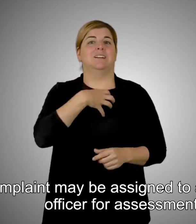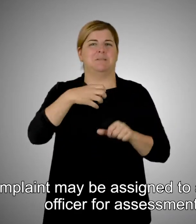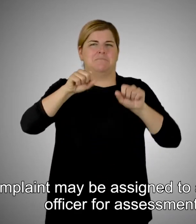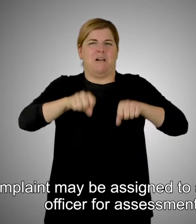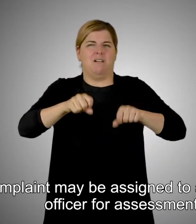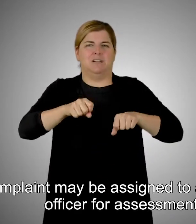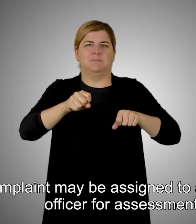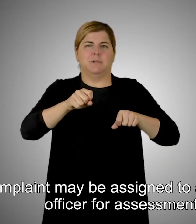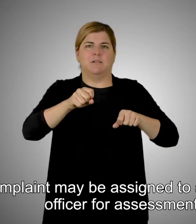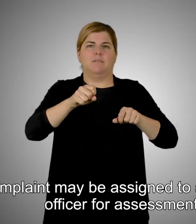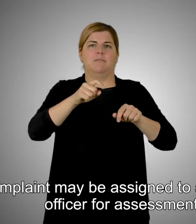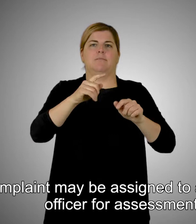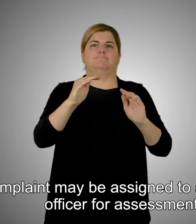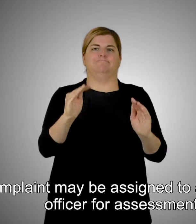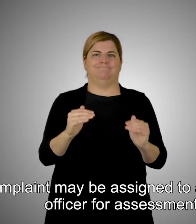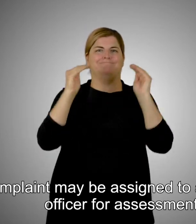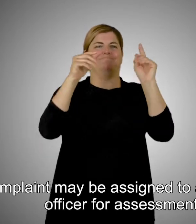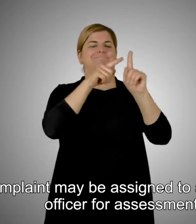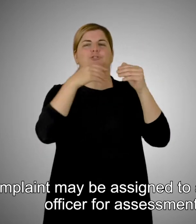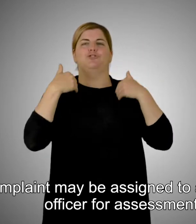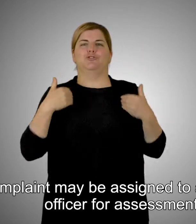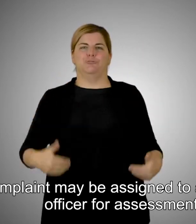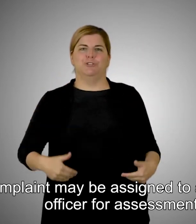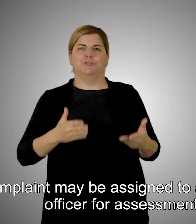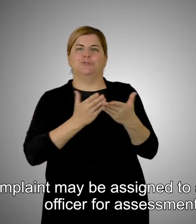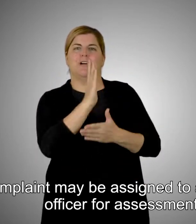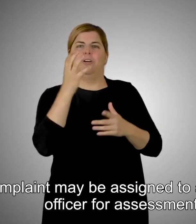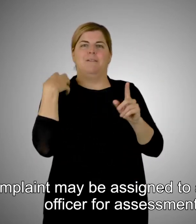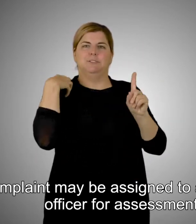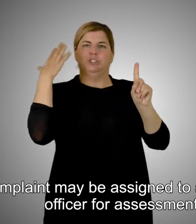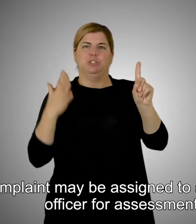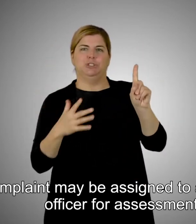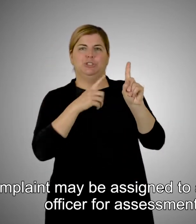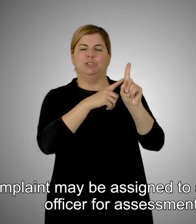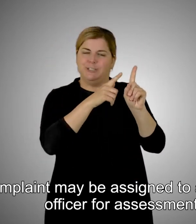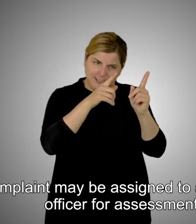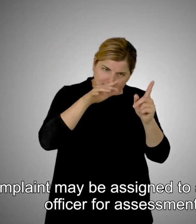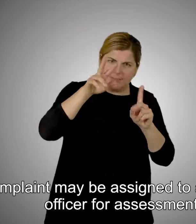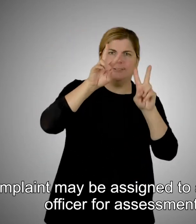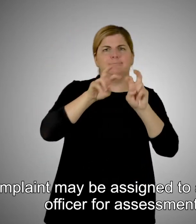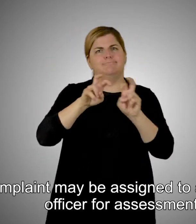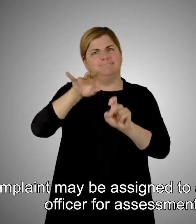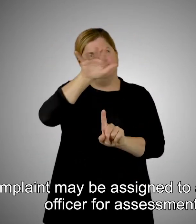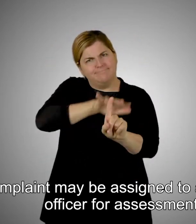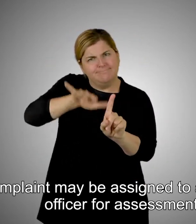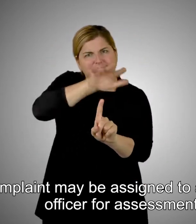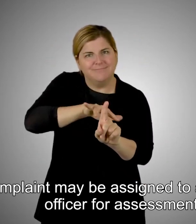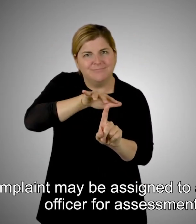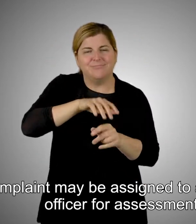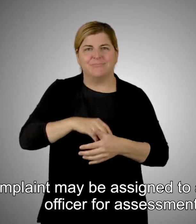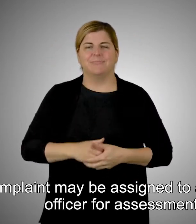your complaint may be assigned to a human rights officer for assessment.